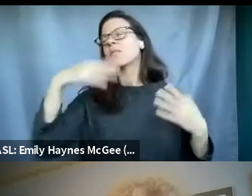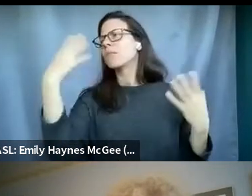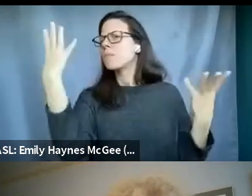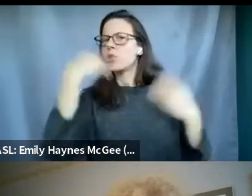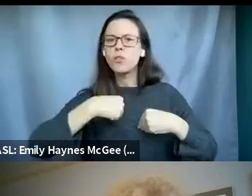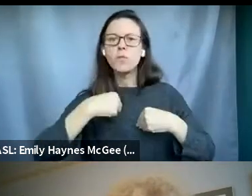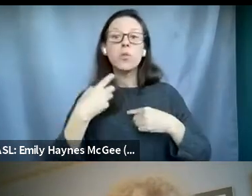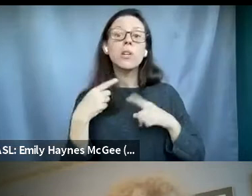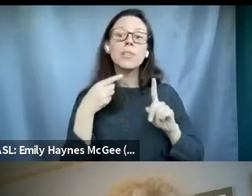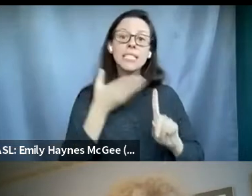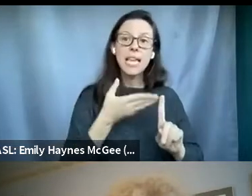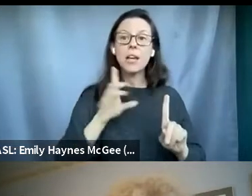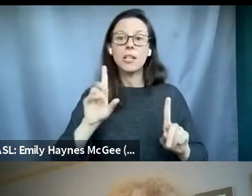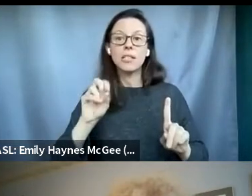that was.